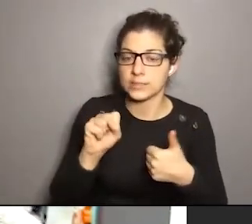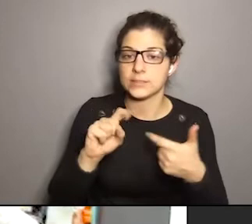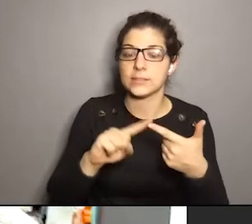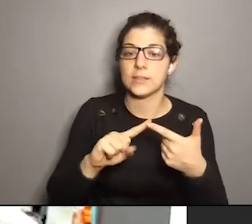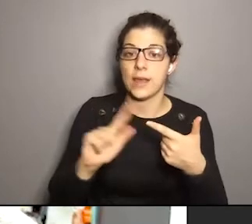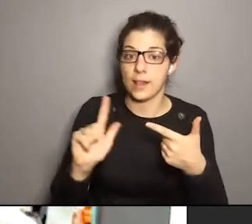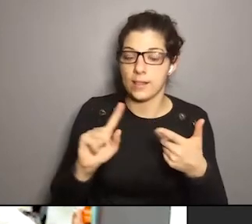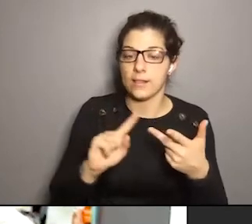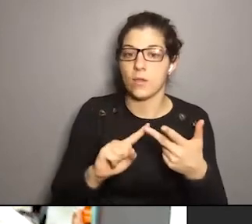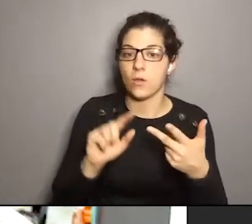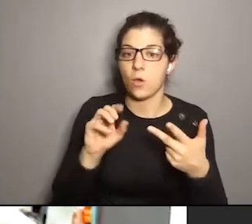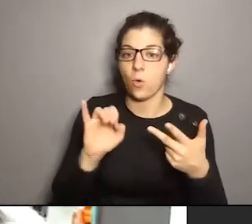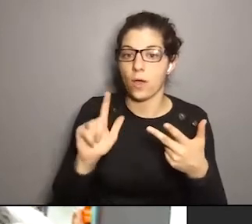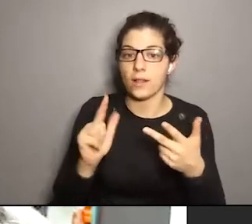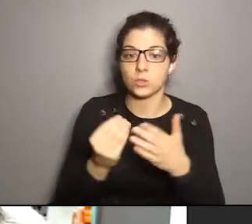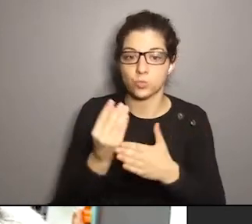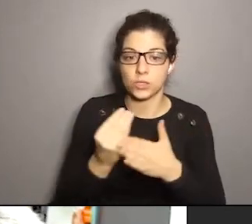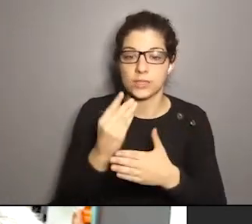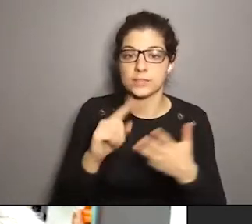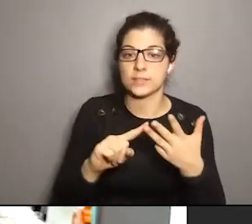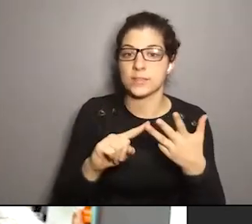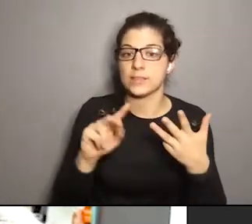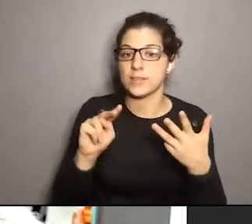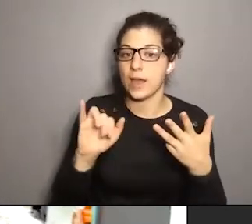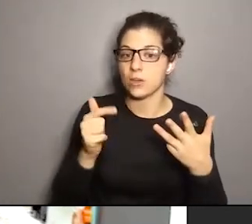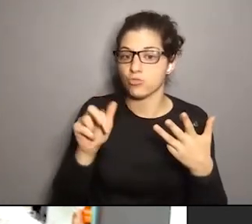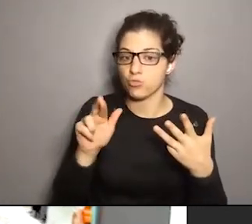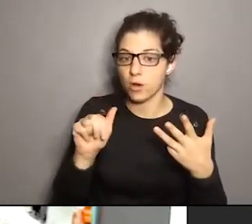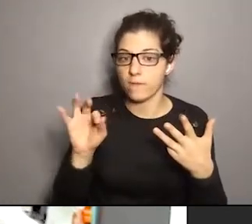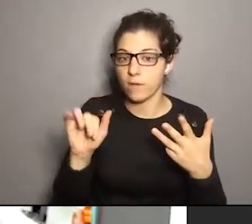Oil Springs territory, Niagara Falls as well as the Buffalo Creek area.